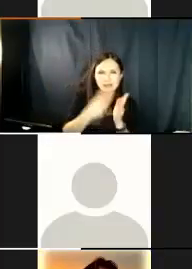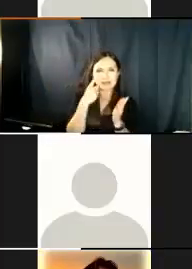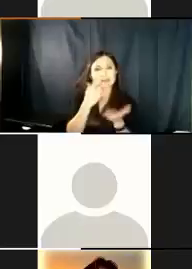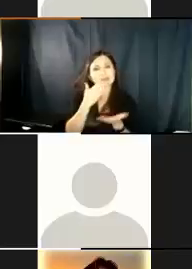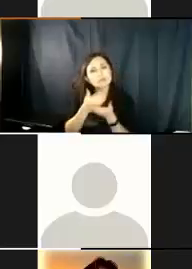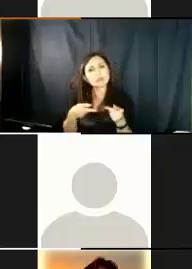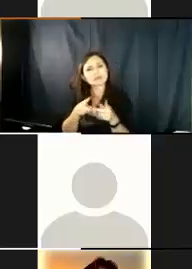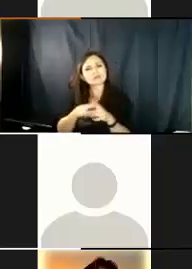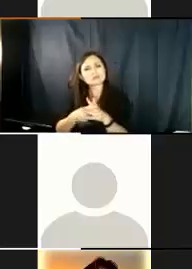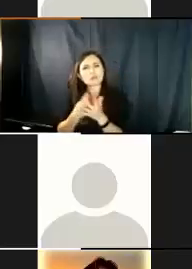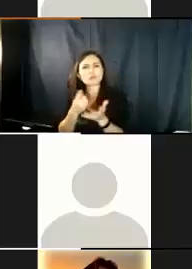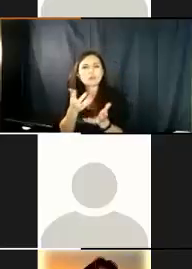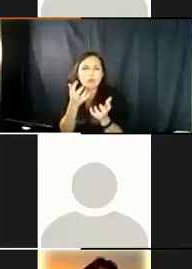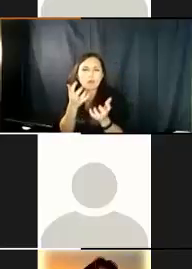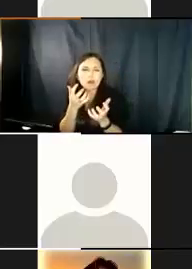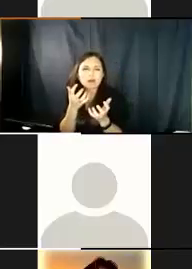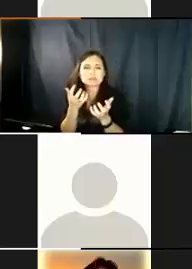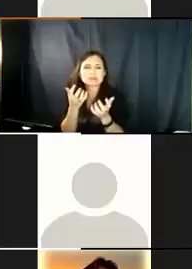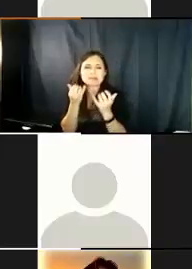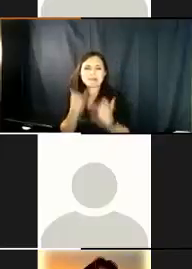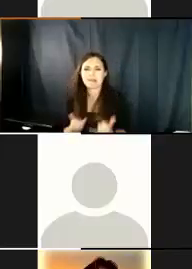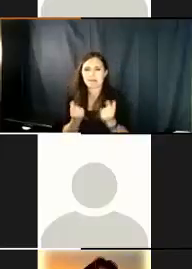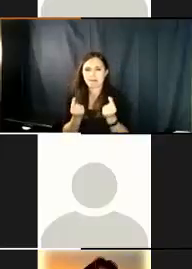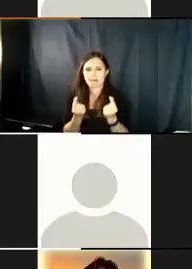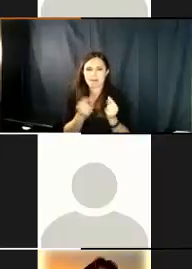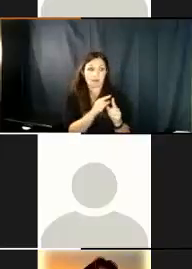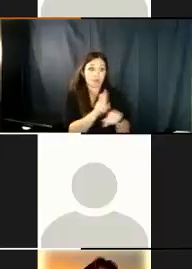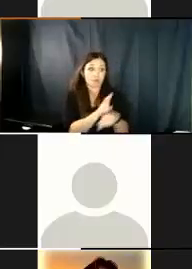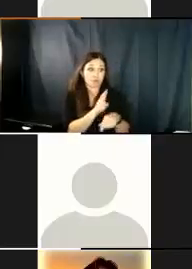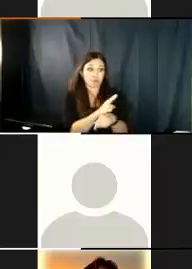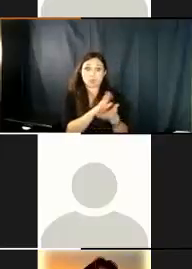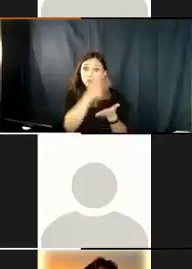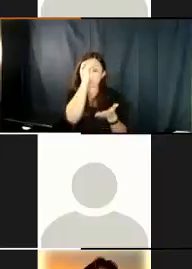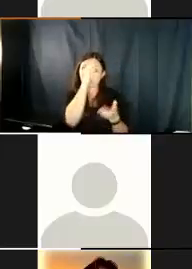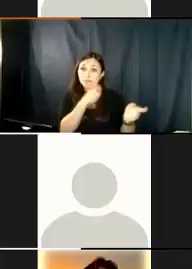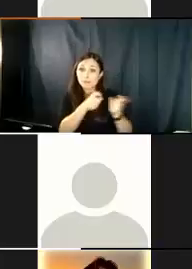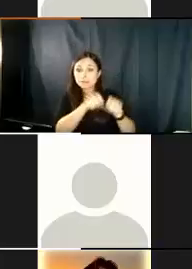And so we want to do now is go from using a learning management system as a storage